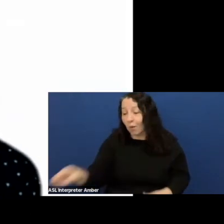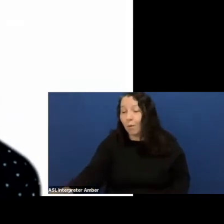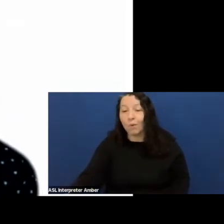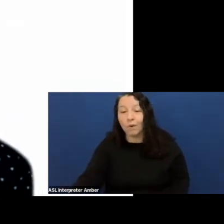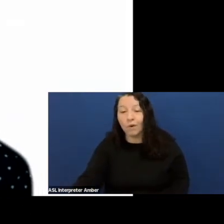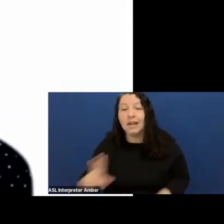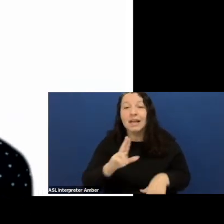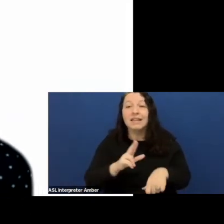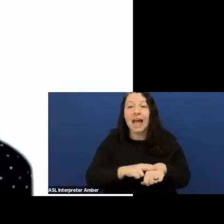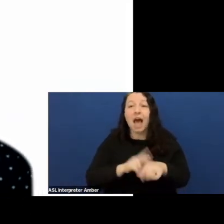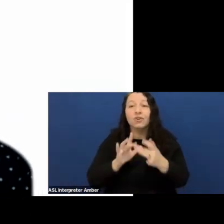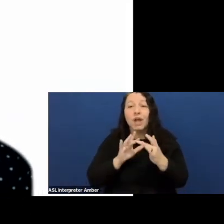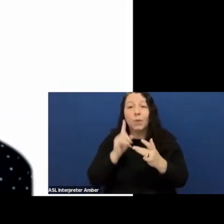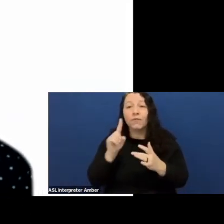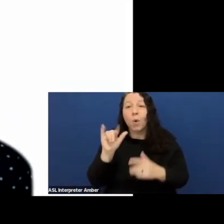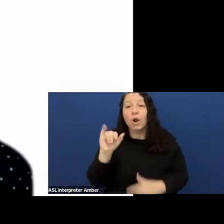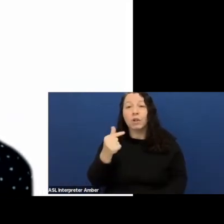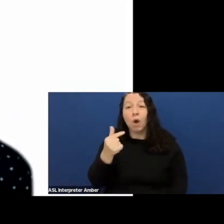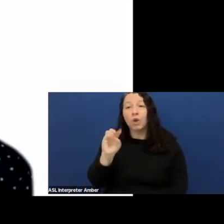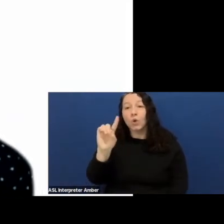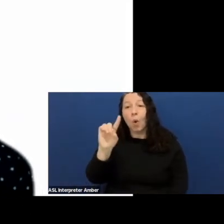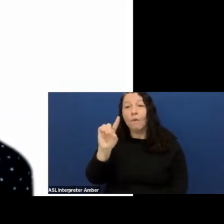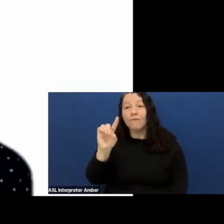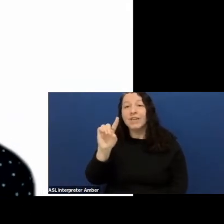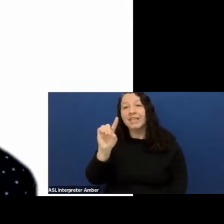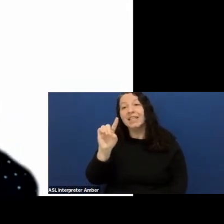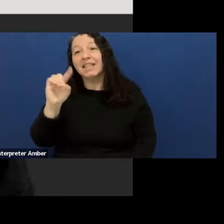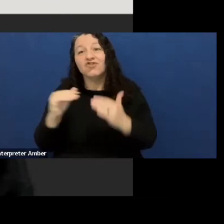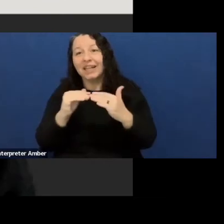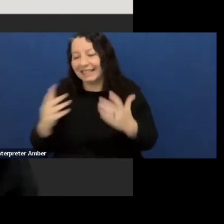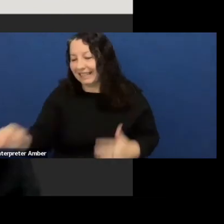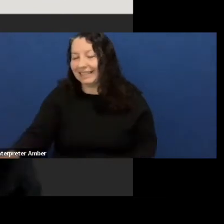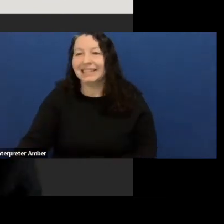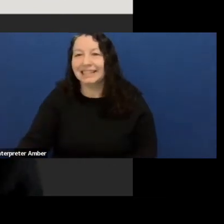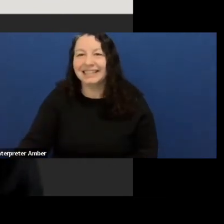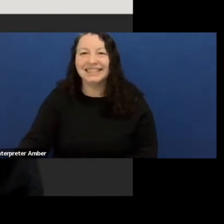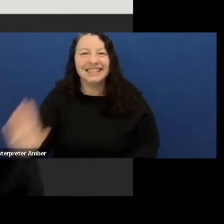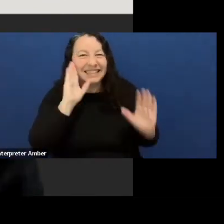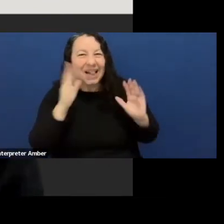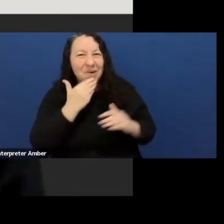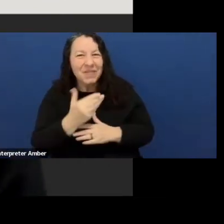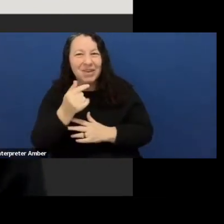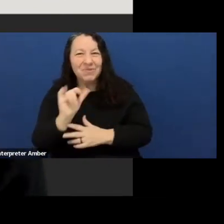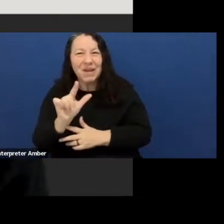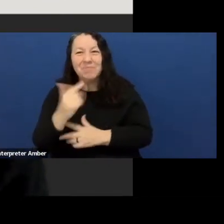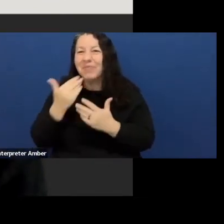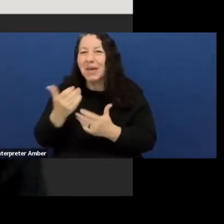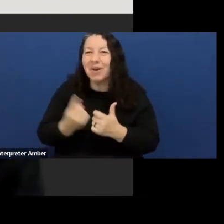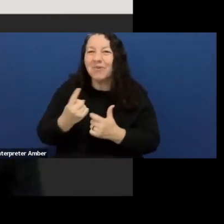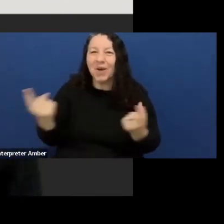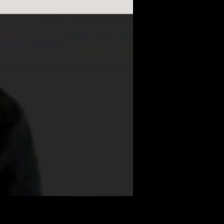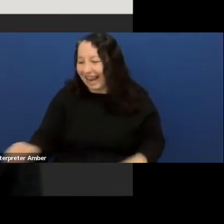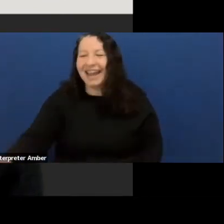going to provide an introduction to the National Network for Long COVID. Justice.